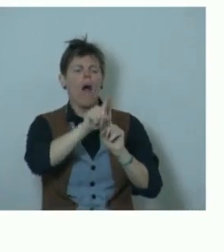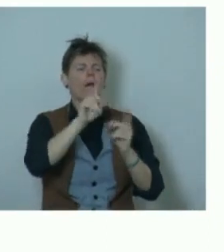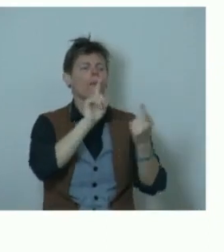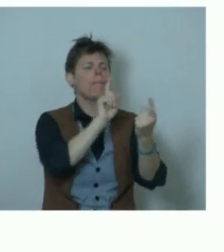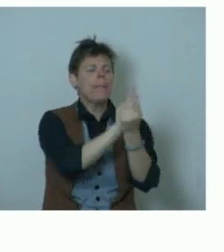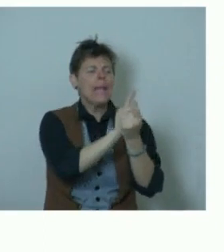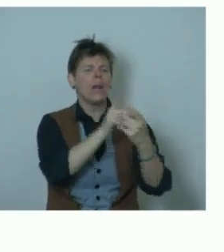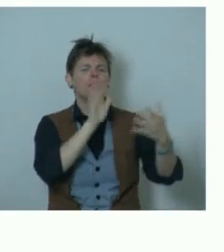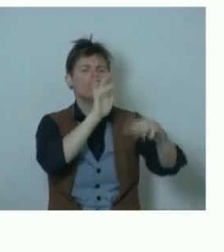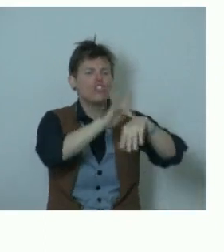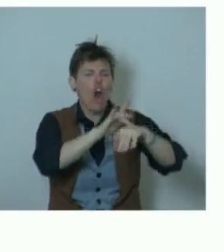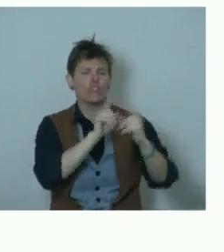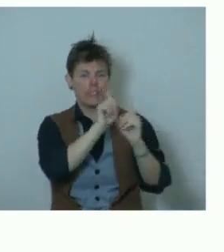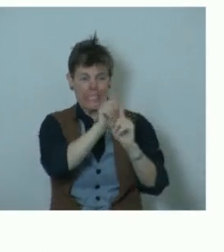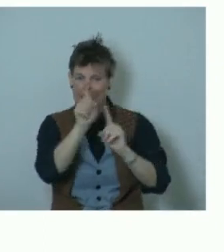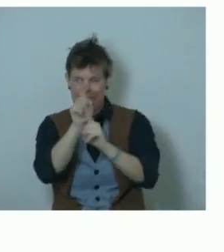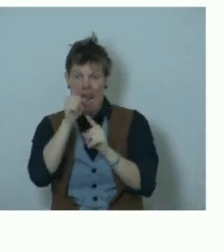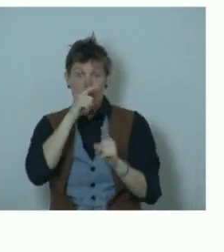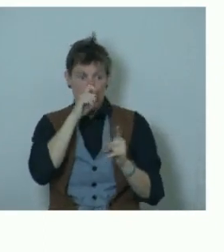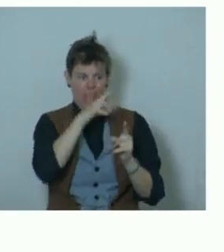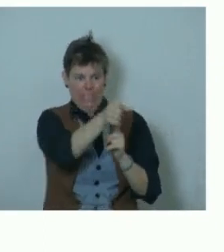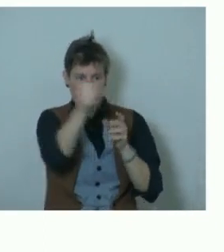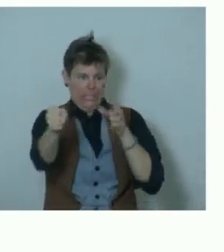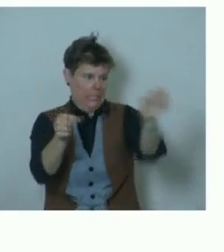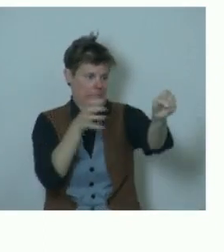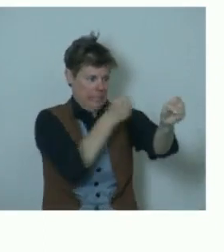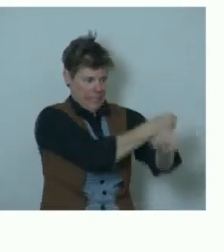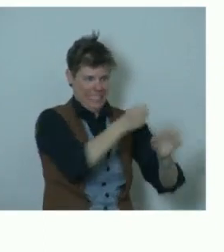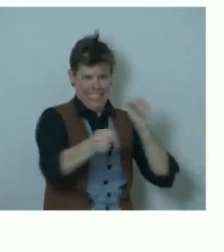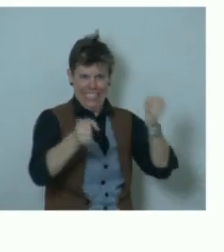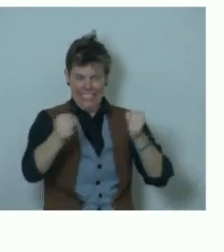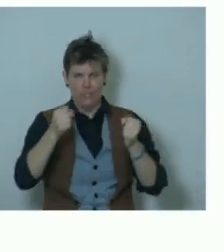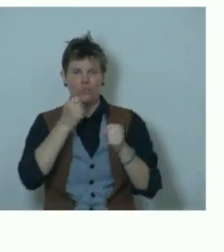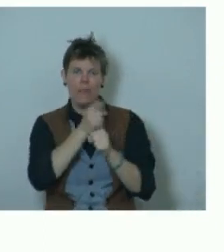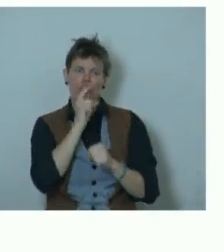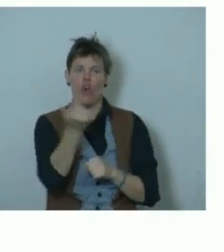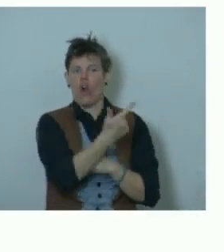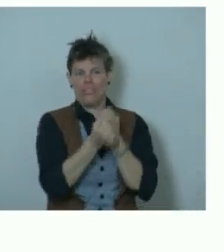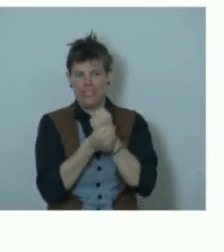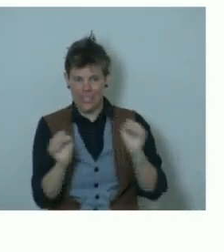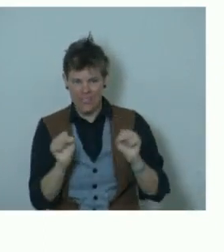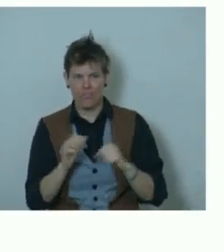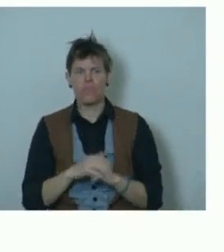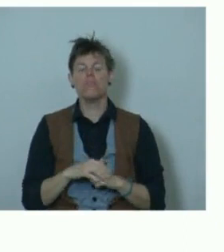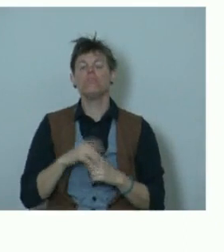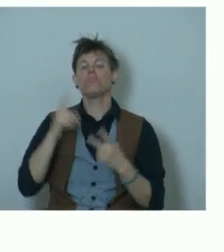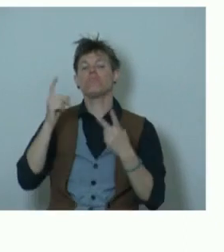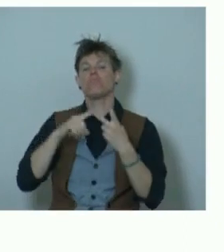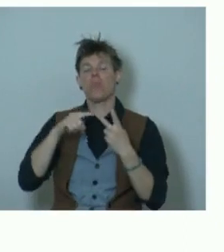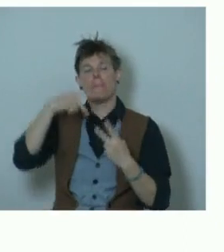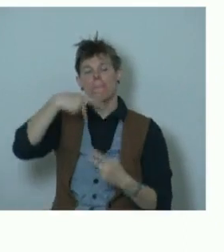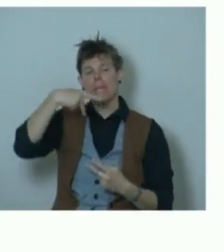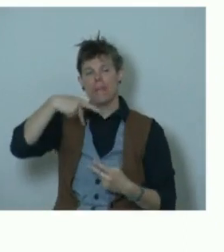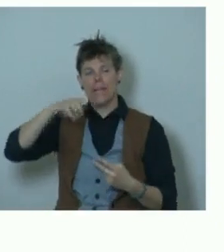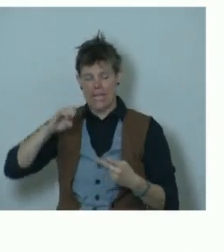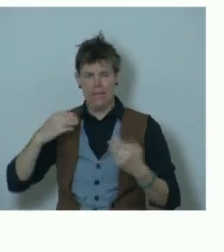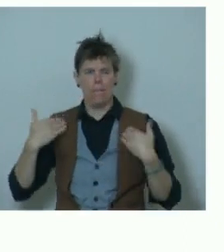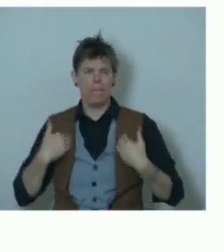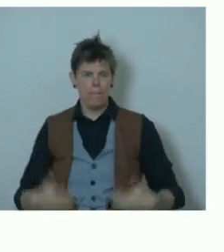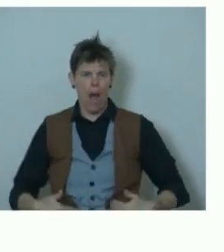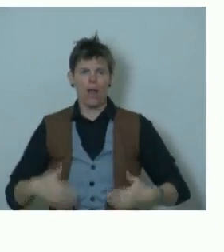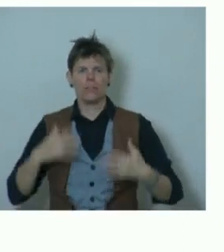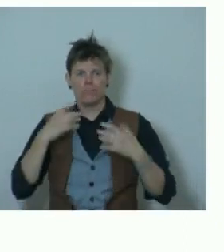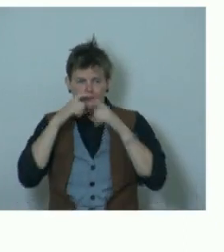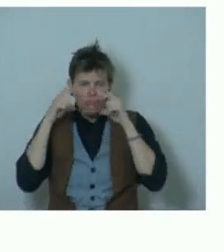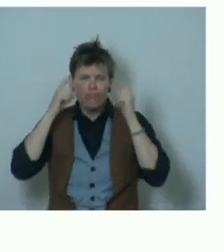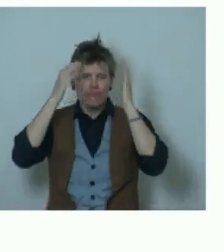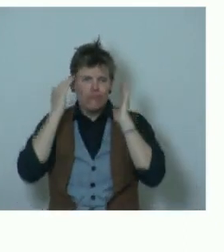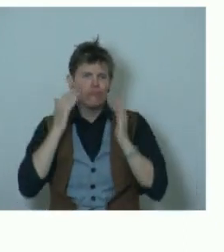OUR EPIDEMIOLOGIST FOLKS CONTACT EVERY PERSON THEY HAVE CONTACTED AND PUT THEM IN ISOLATION TO PREVENT THE SPREAD OF THE DISEASE.